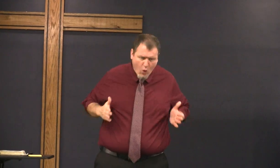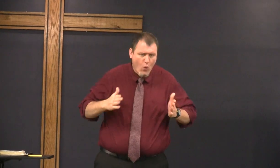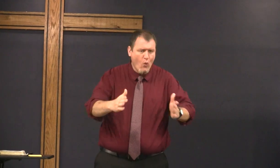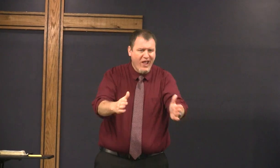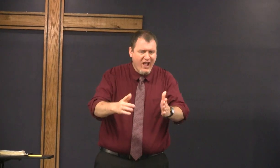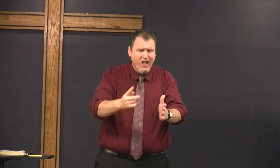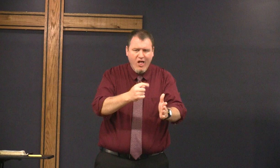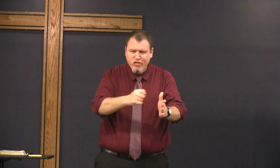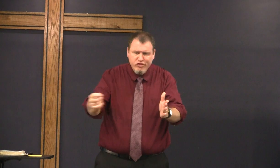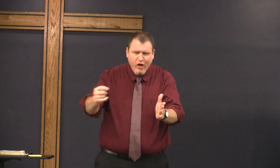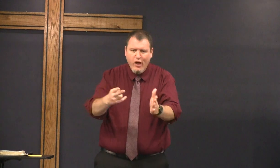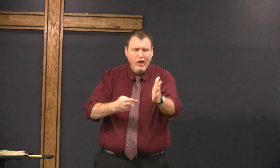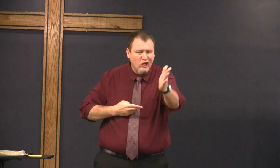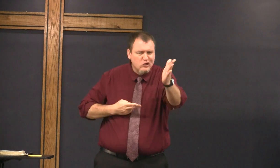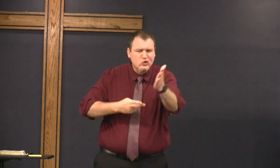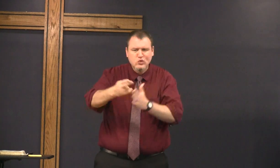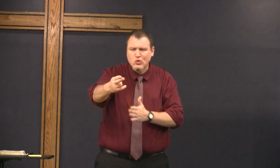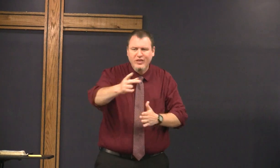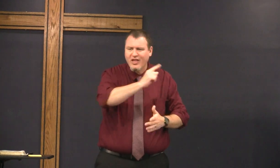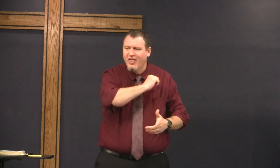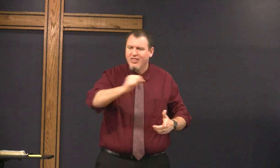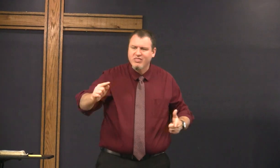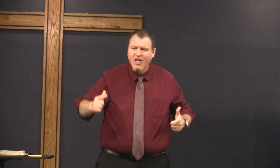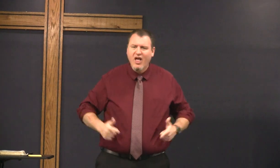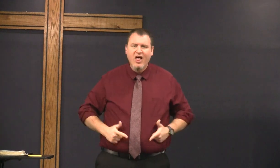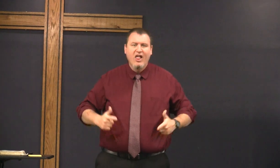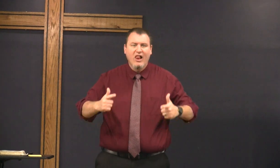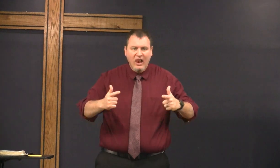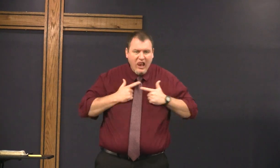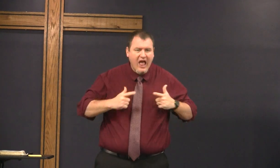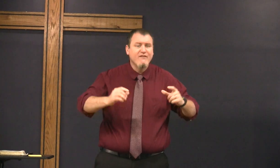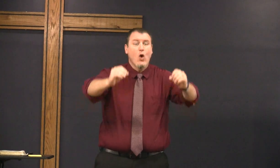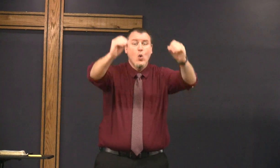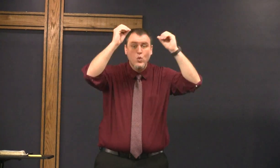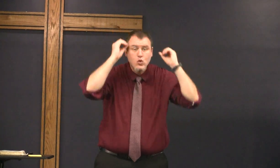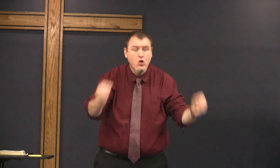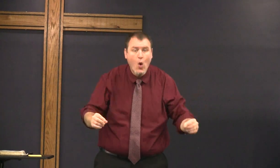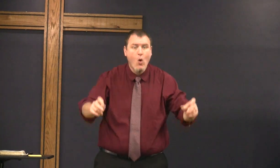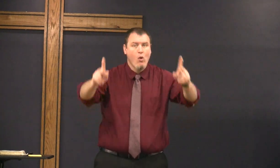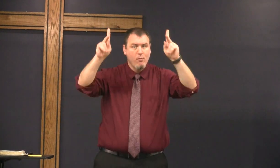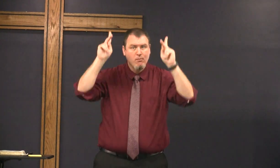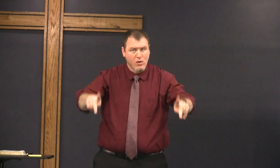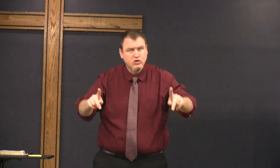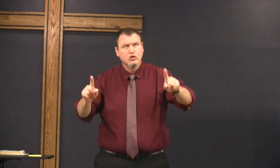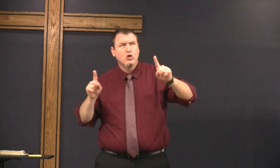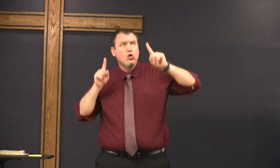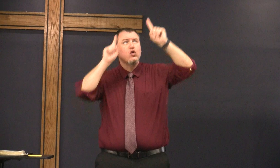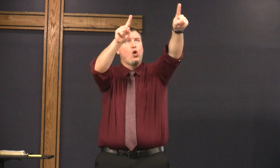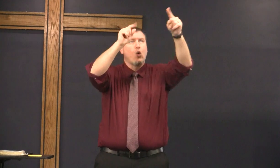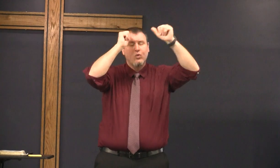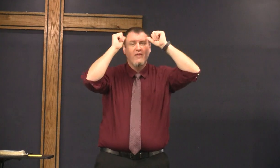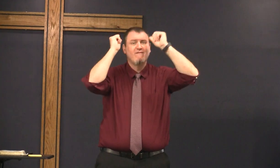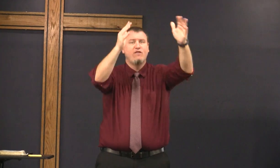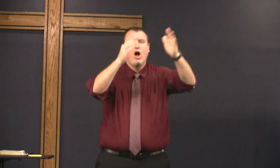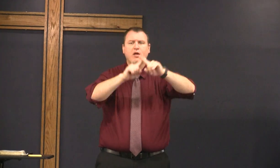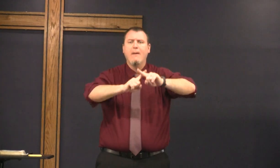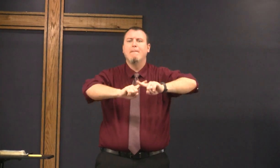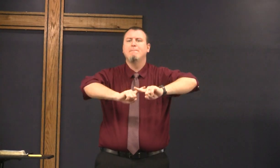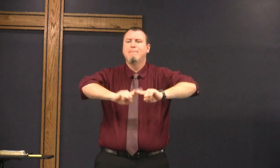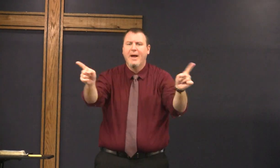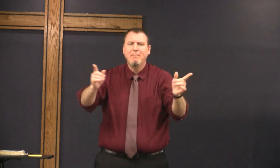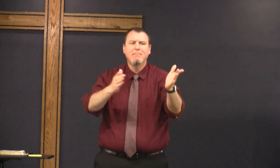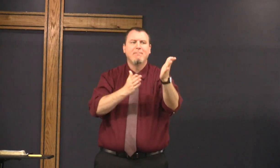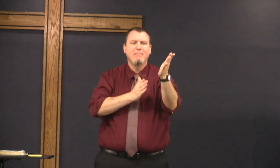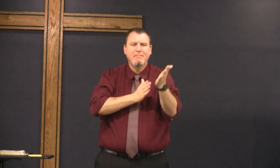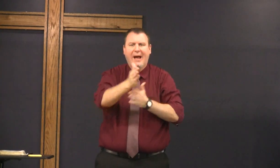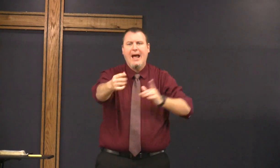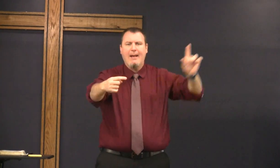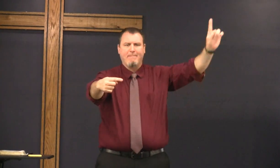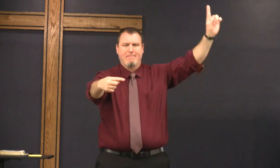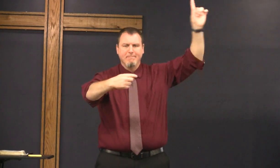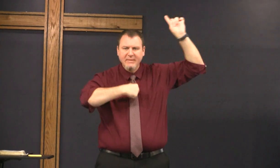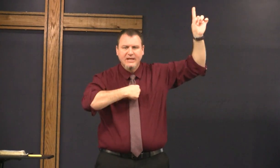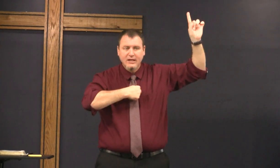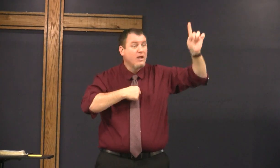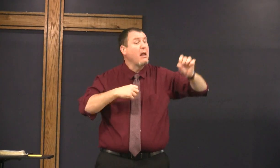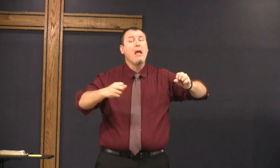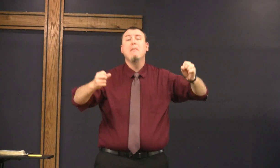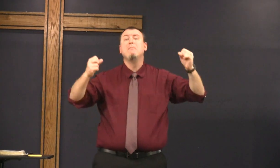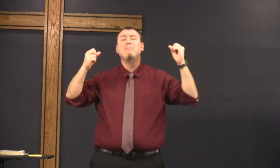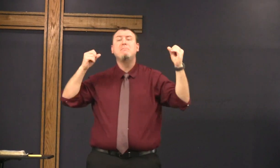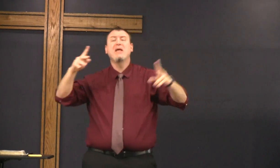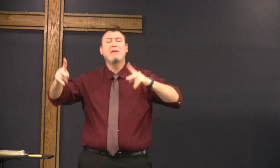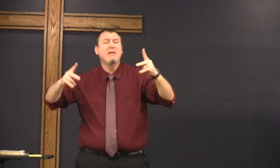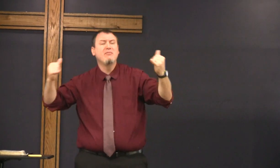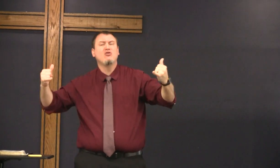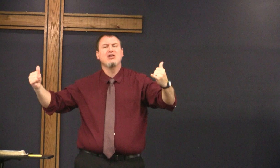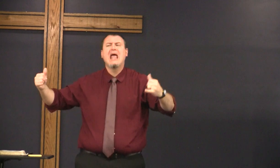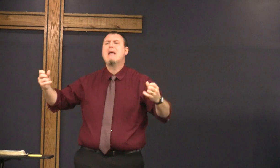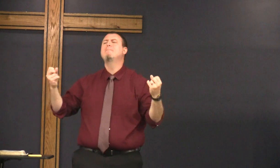Jesus says I am the way the truth and the life no one comes to the father but by me and many